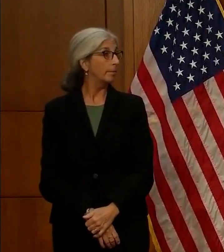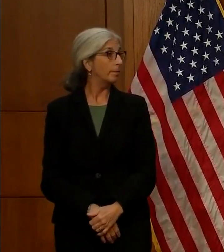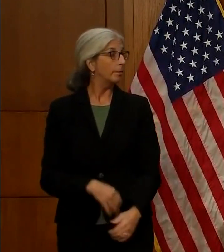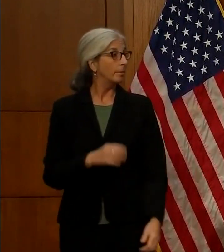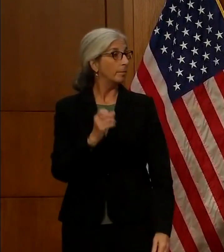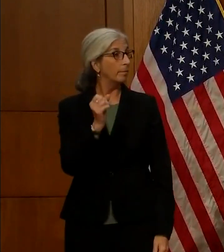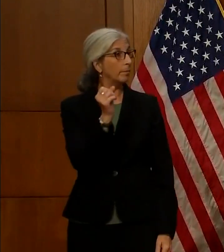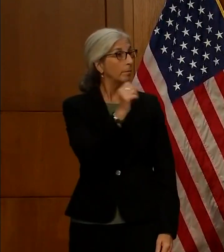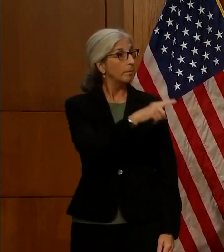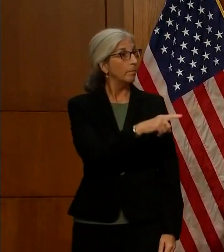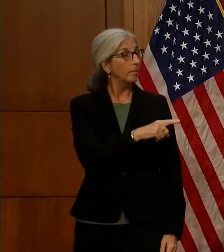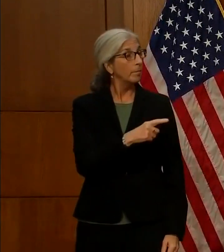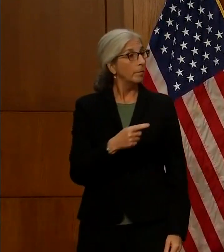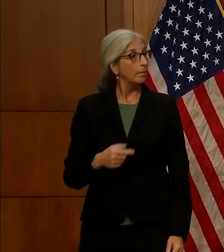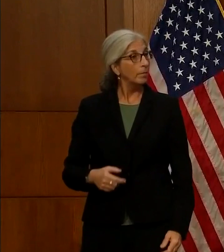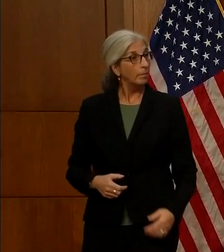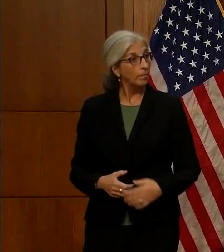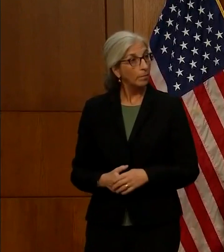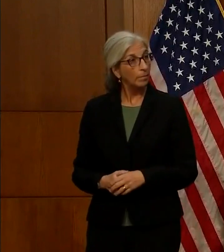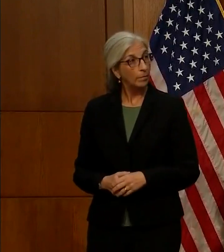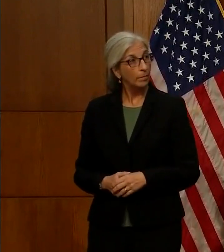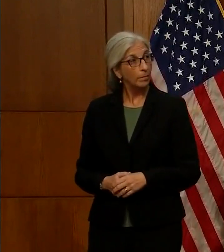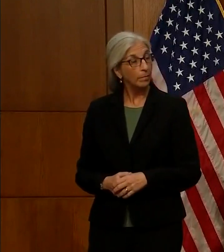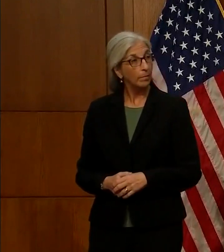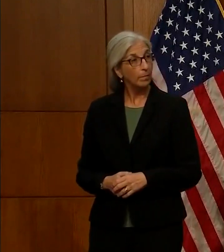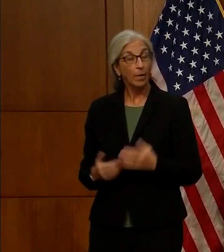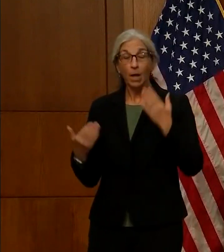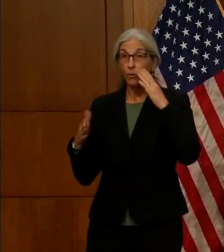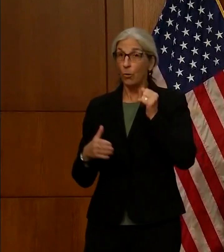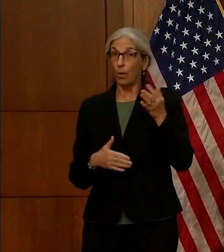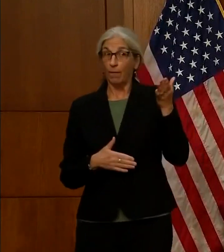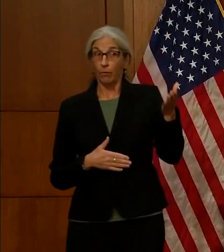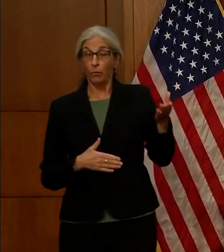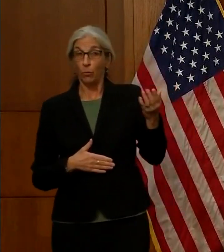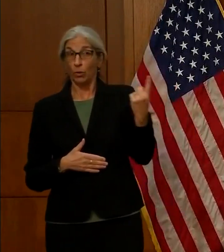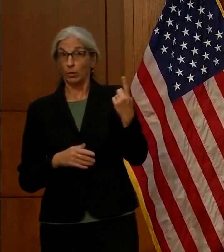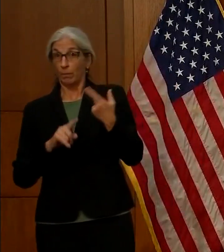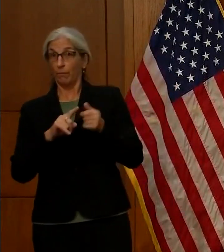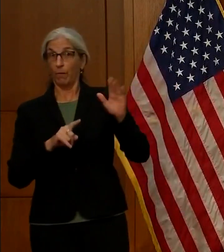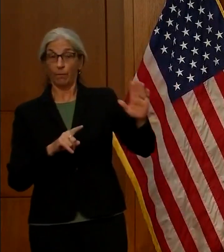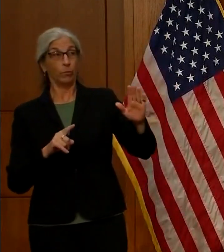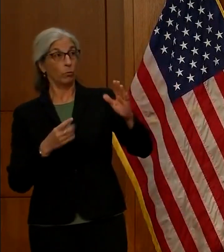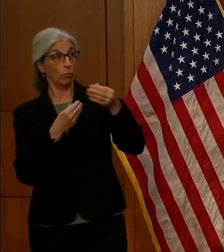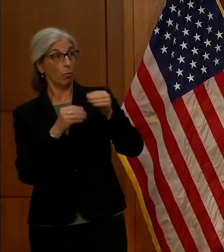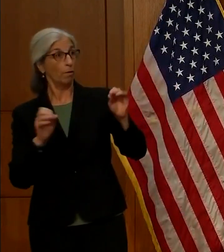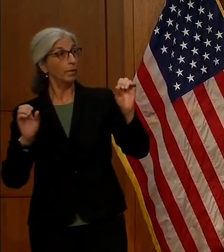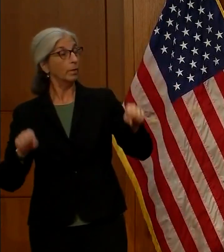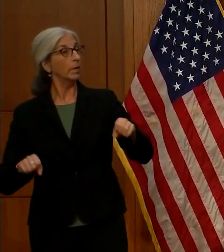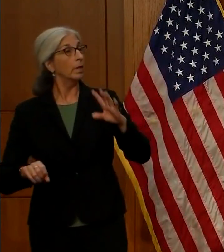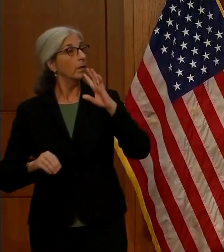HOMES. RIGHT THE ALTERNATE